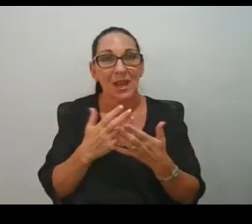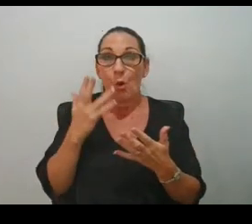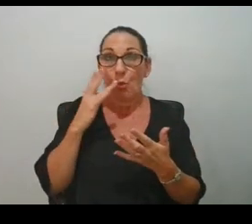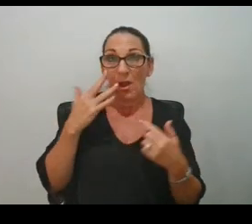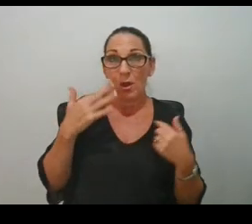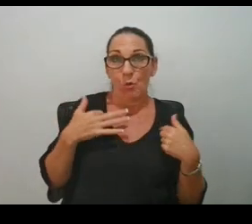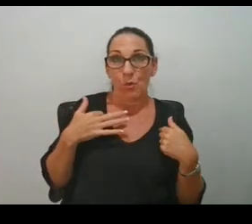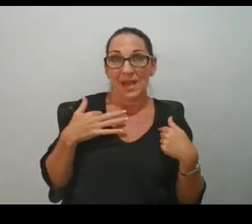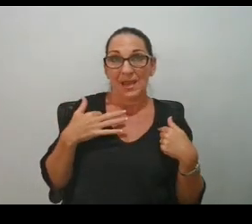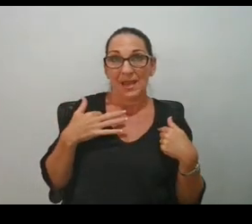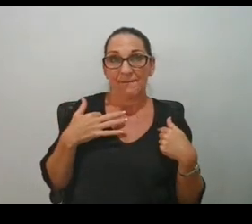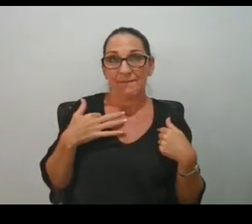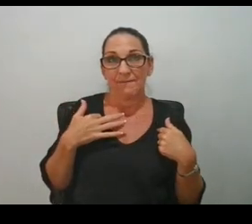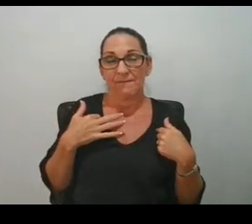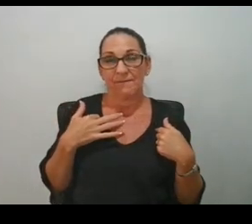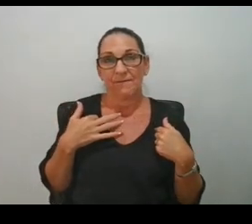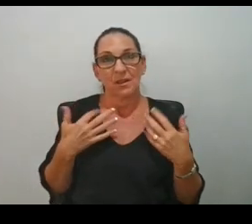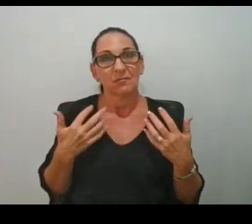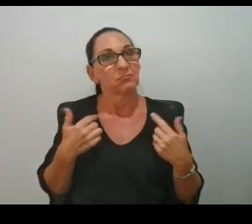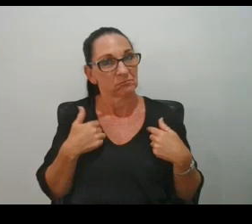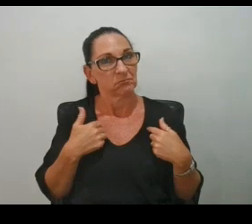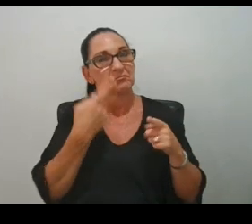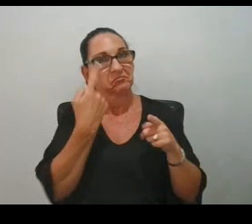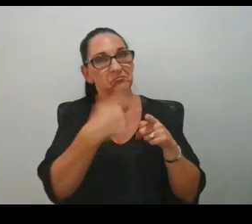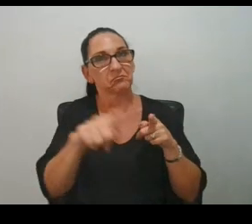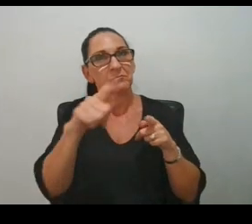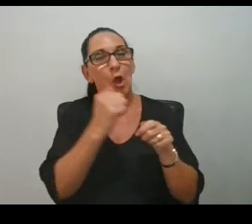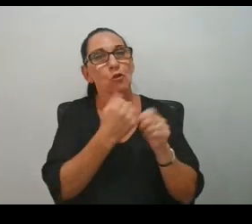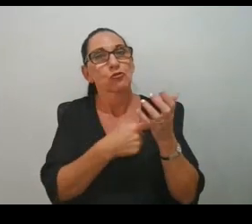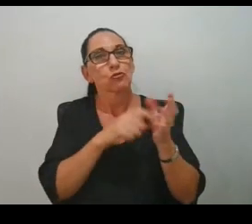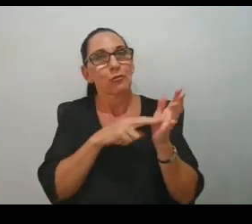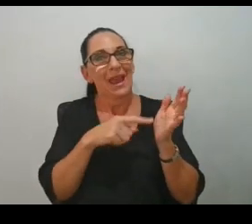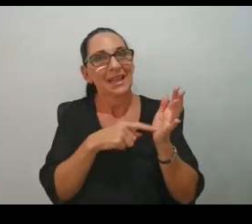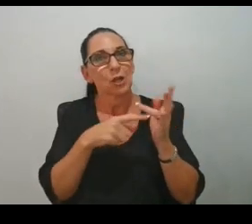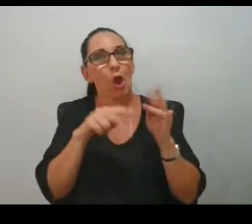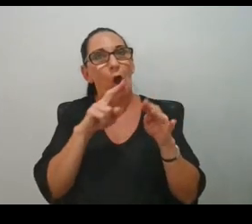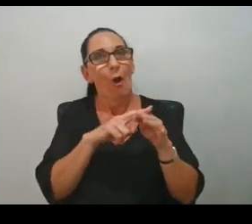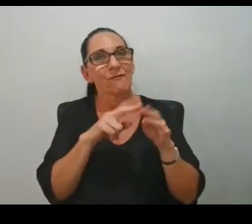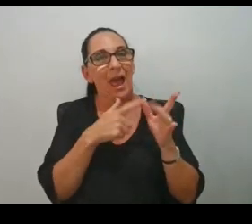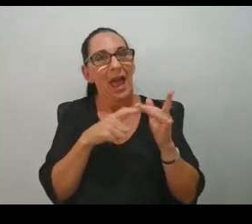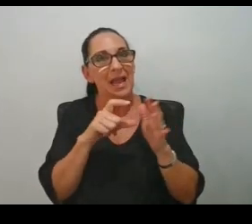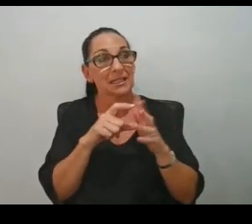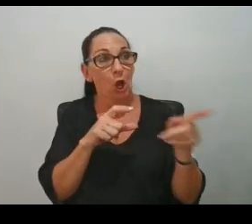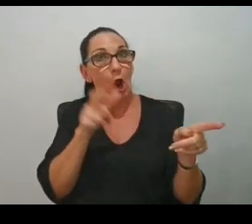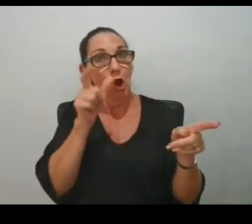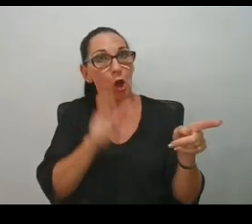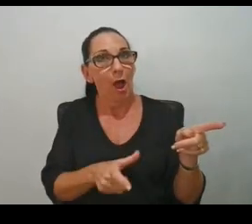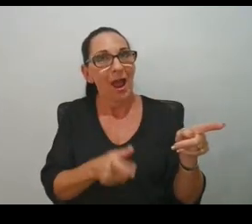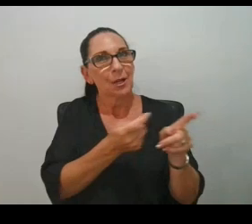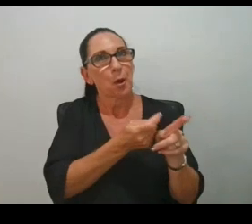we have provided the grant on a condition that the client pays that fee for preferred suppliers